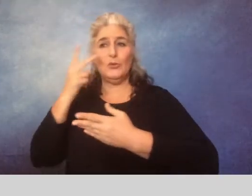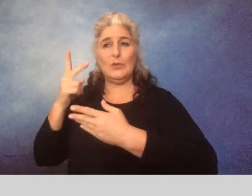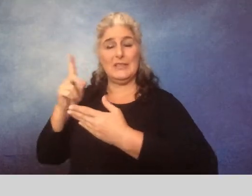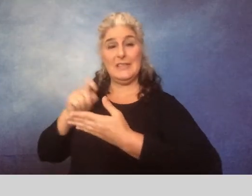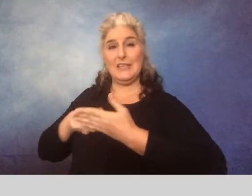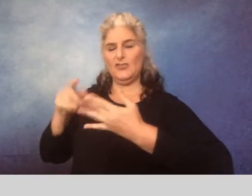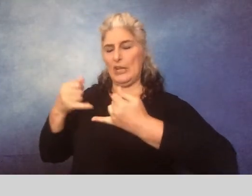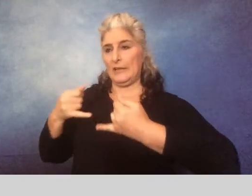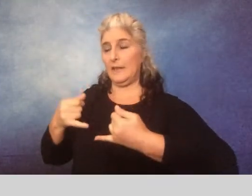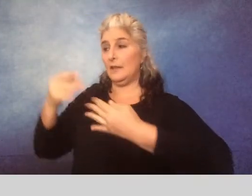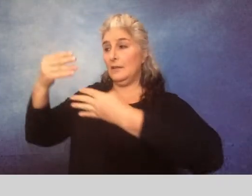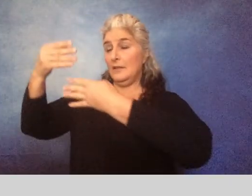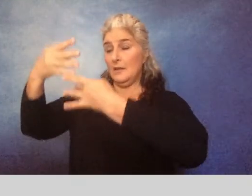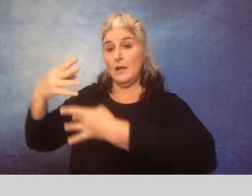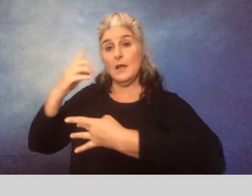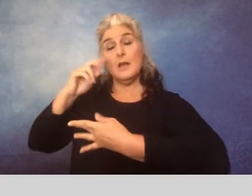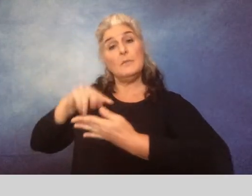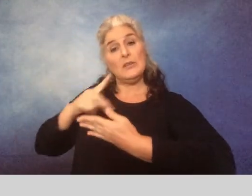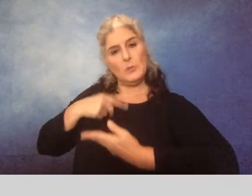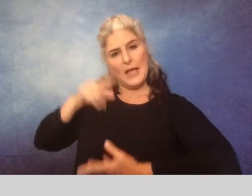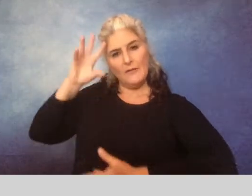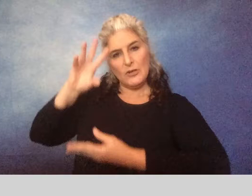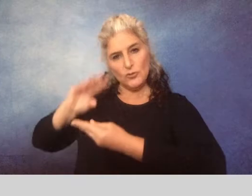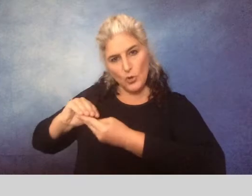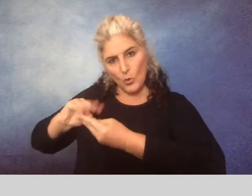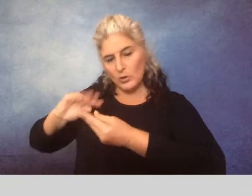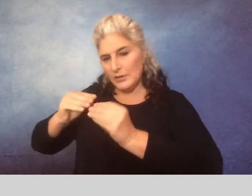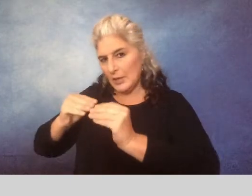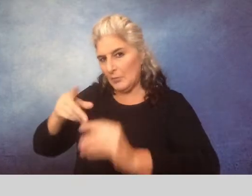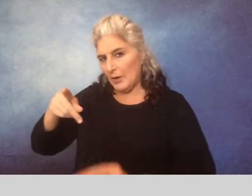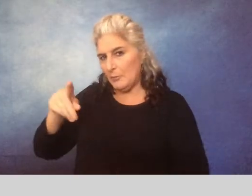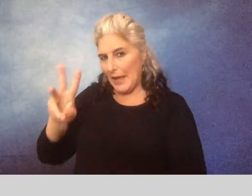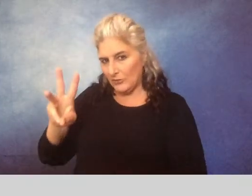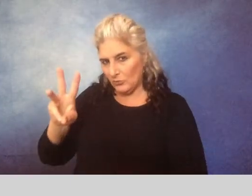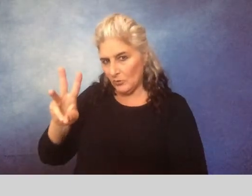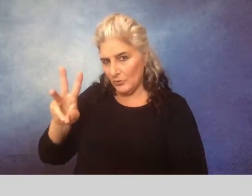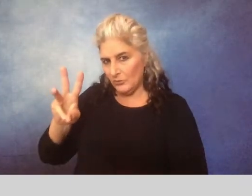We have the total number of passwords that we're going to check against.